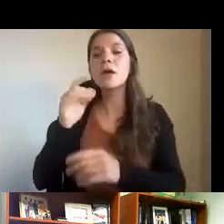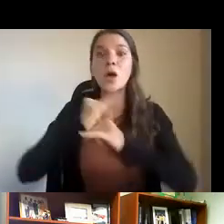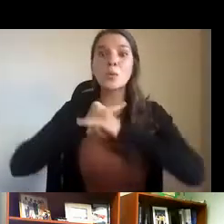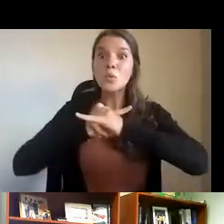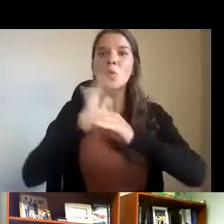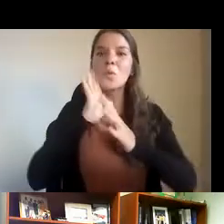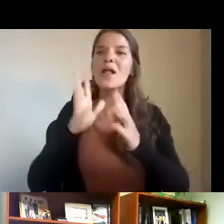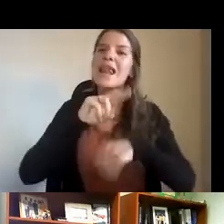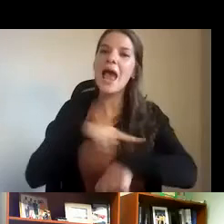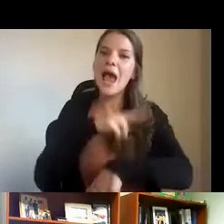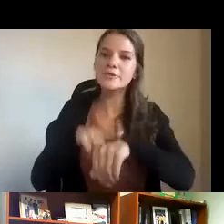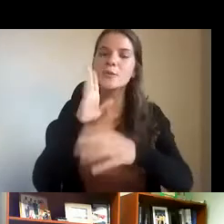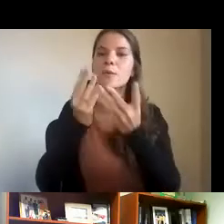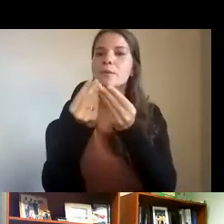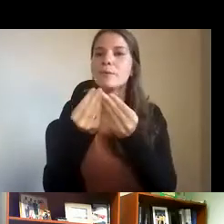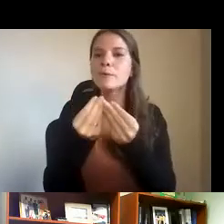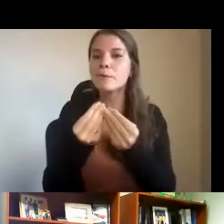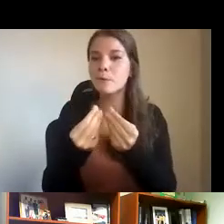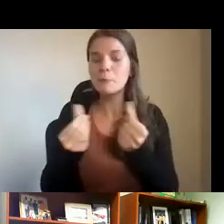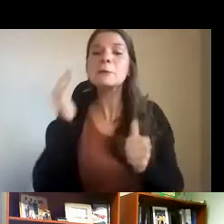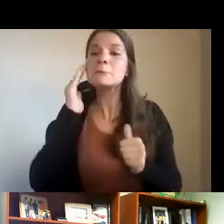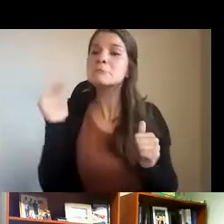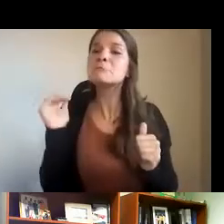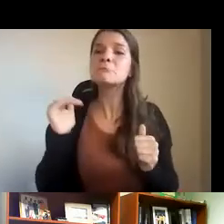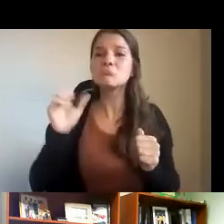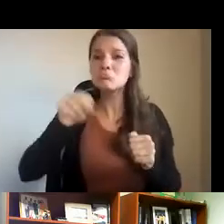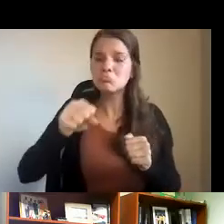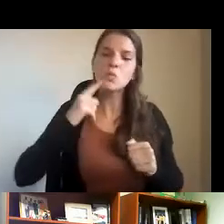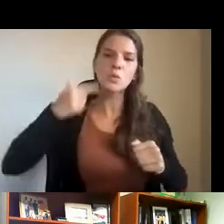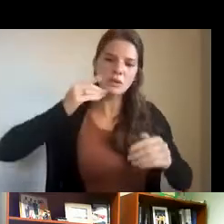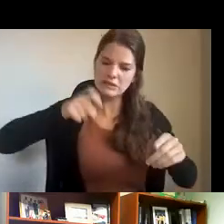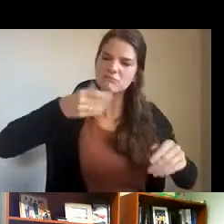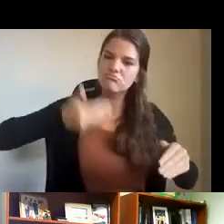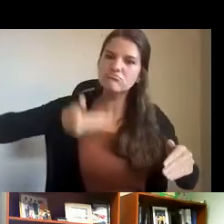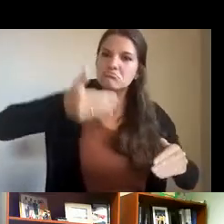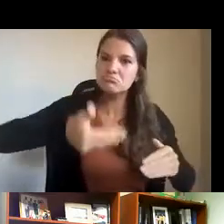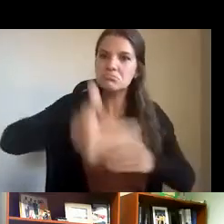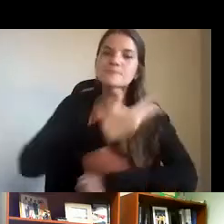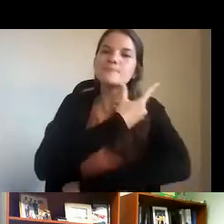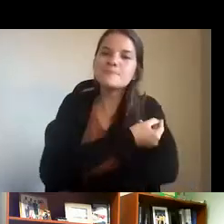emerge it is likely that we will all need periodic updates of the vaccines and our boosters at least